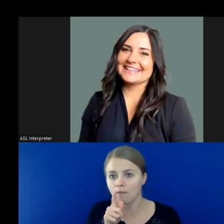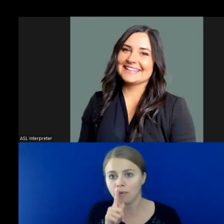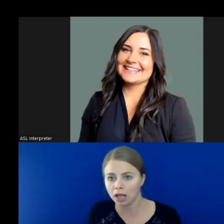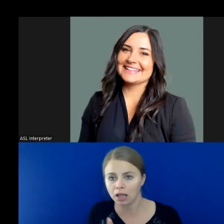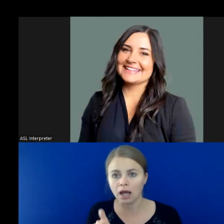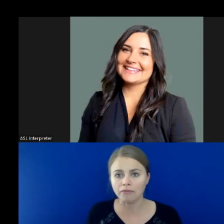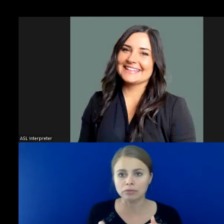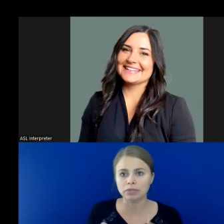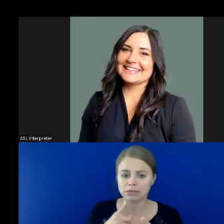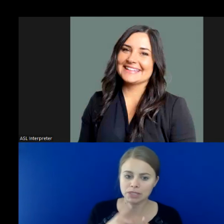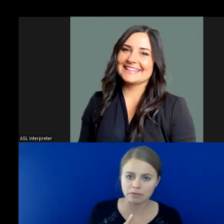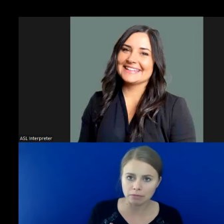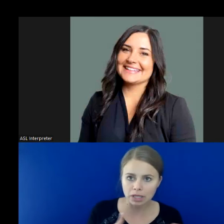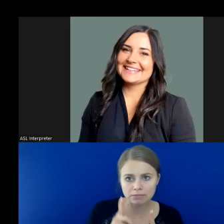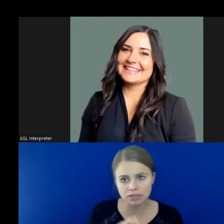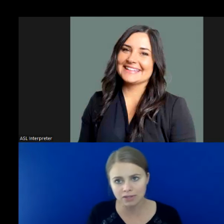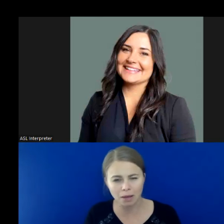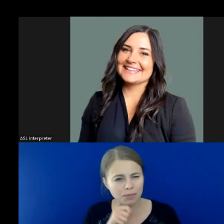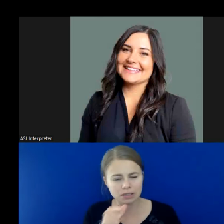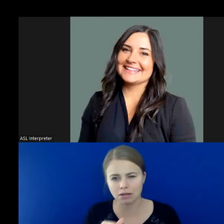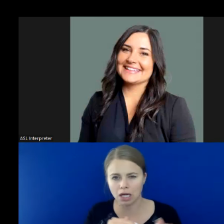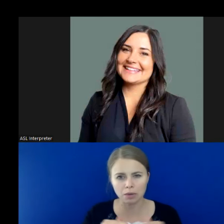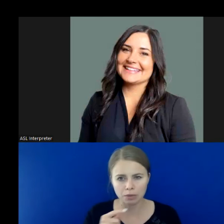And that's not equivalent, right? You have to be at a certain place.